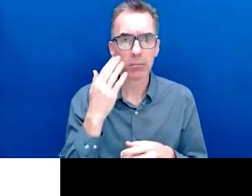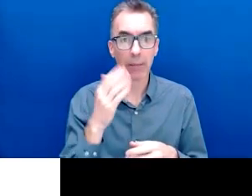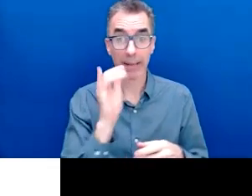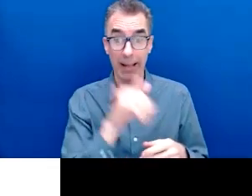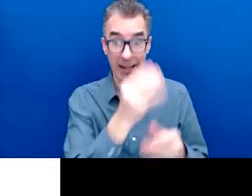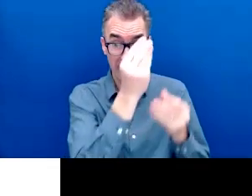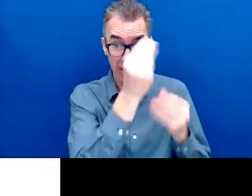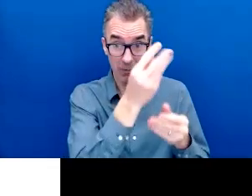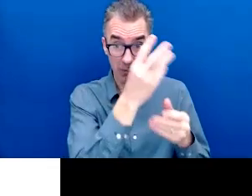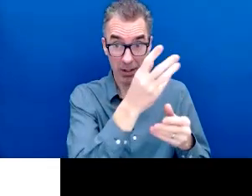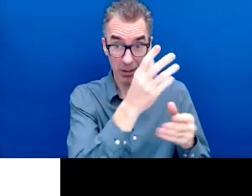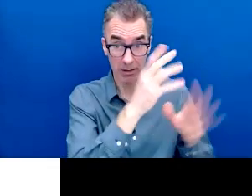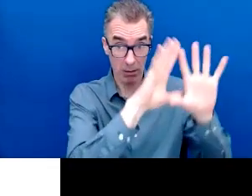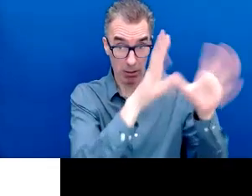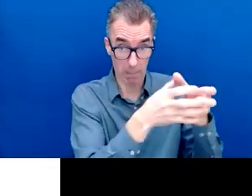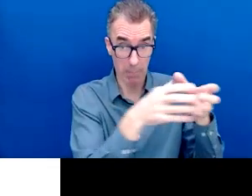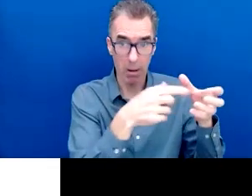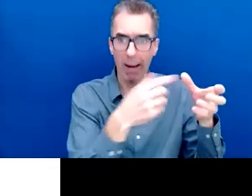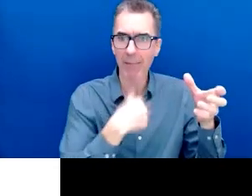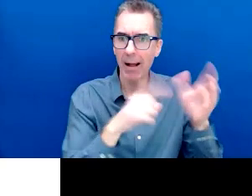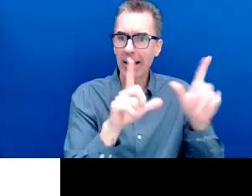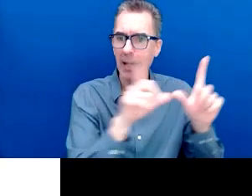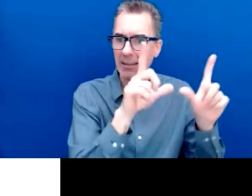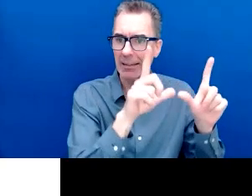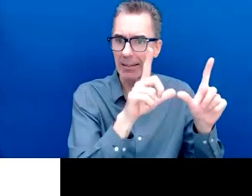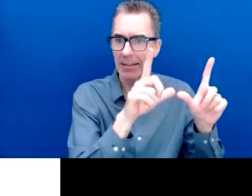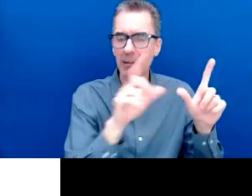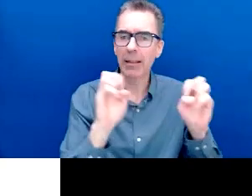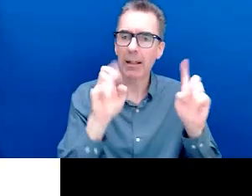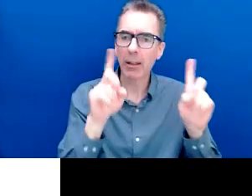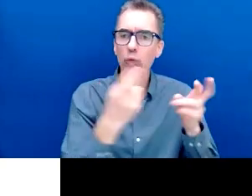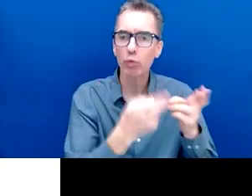So, OER are educational resources that reside in the public domain,